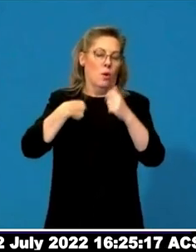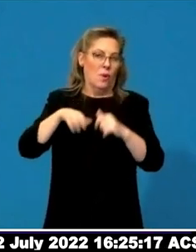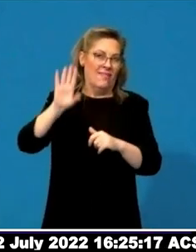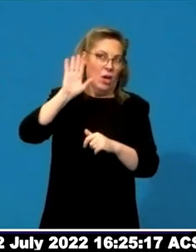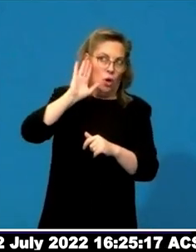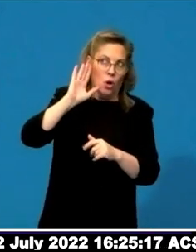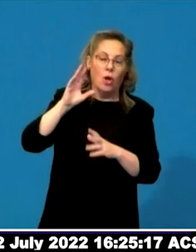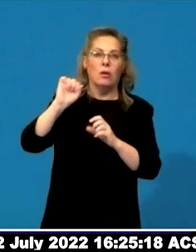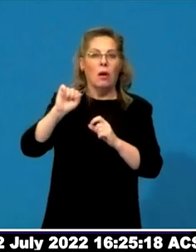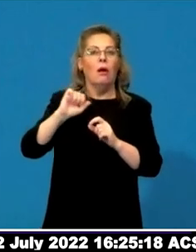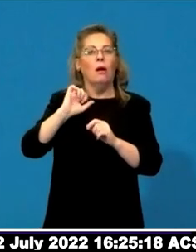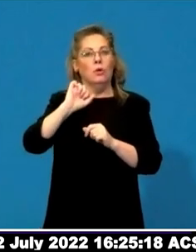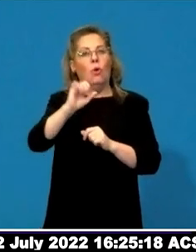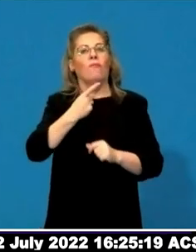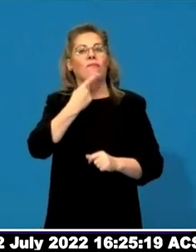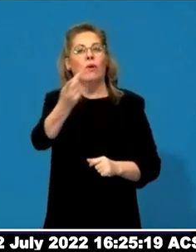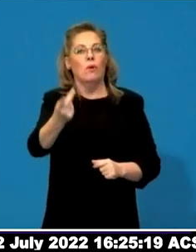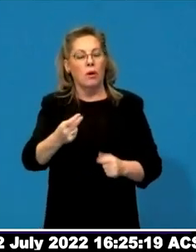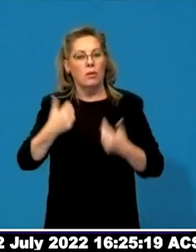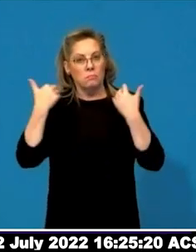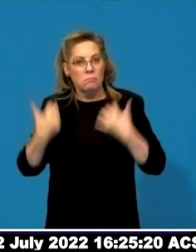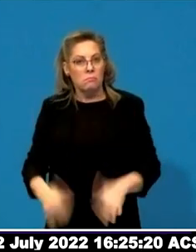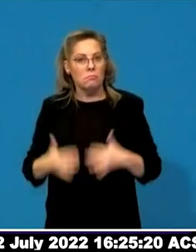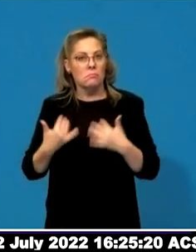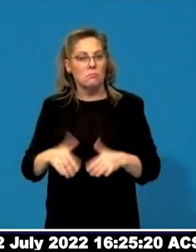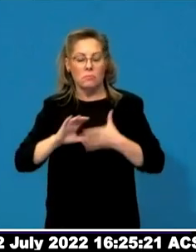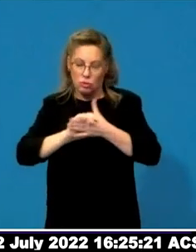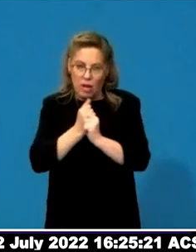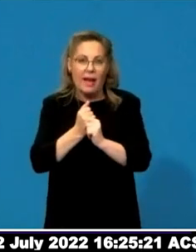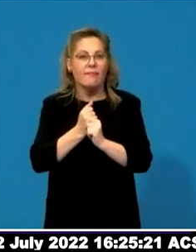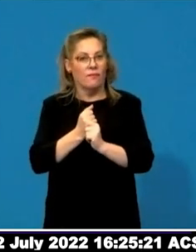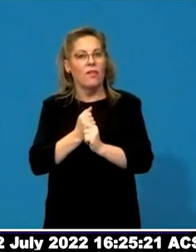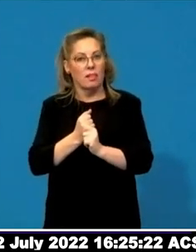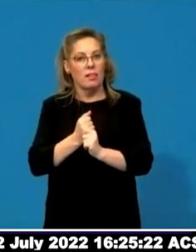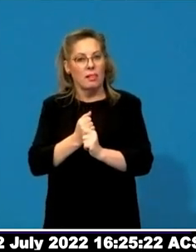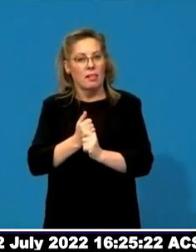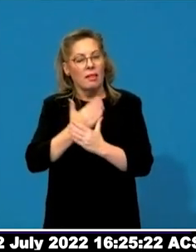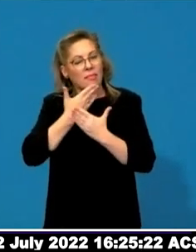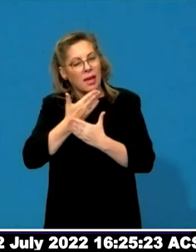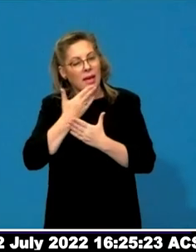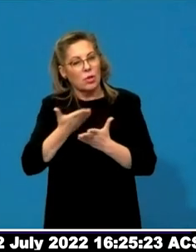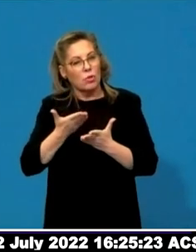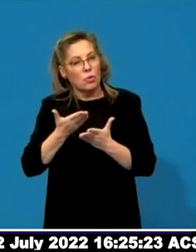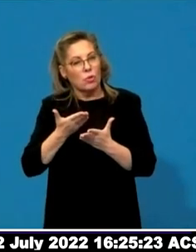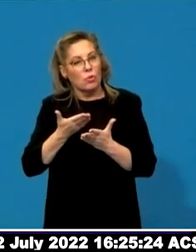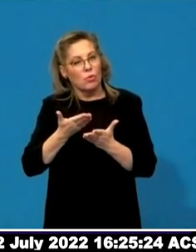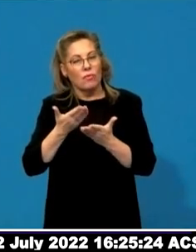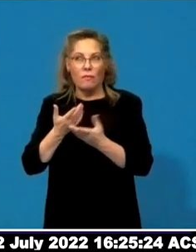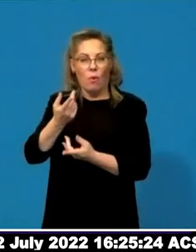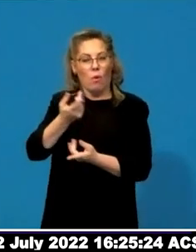So we are grateful to you for allowing us to hear something of your story